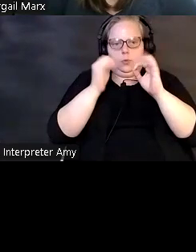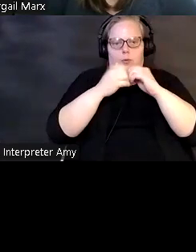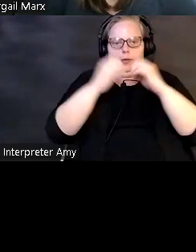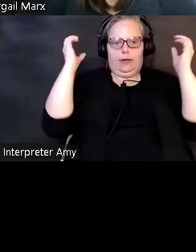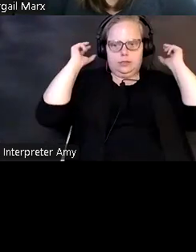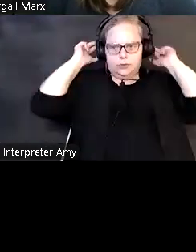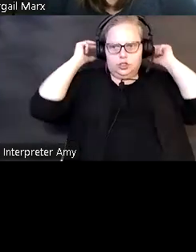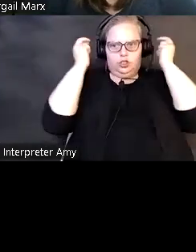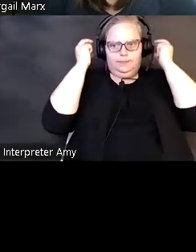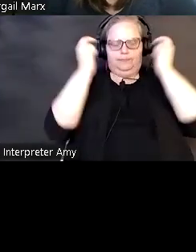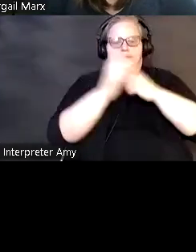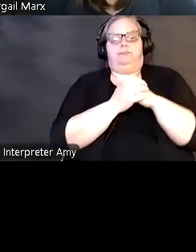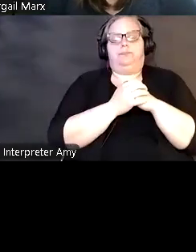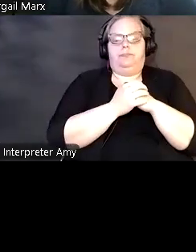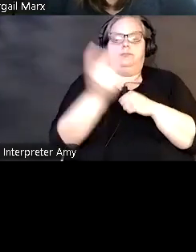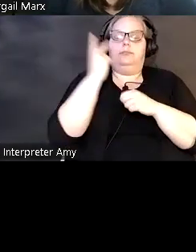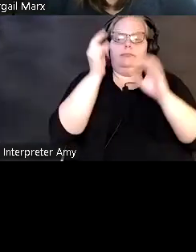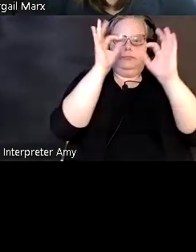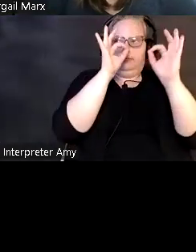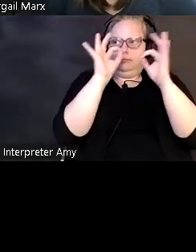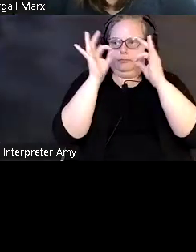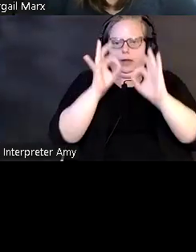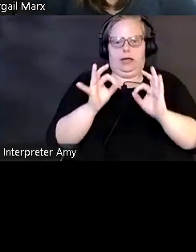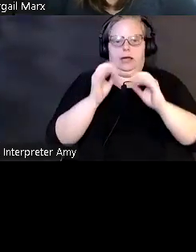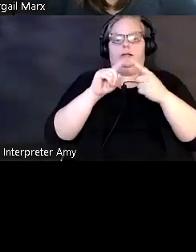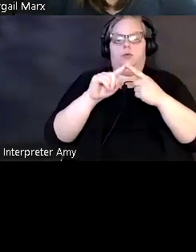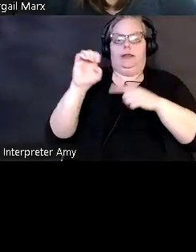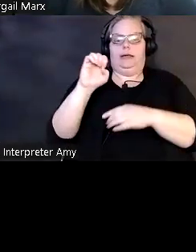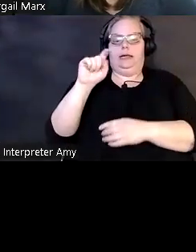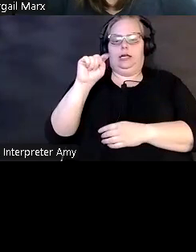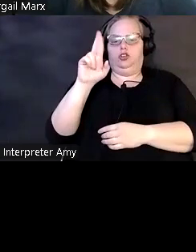We see eye gaze with like an e tran board right here, where you have the communication